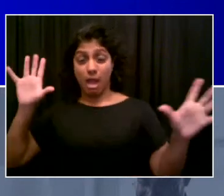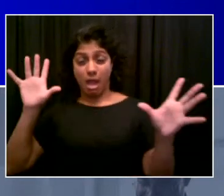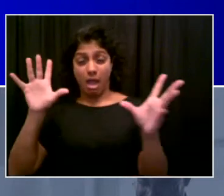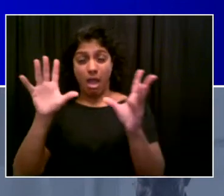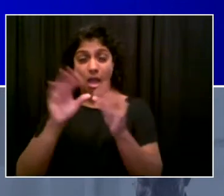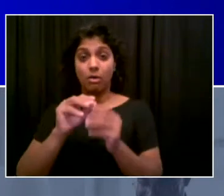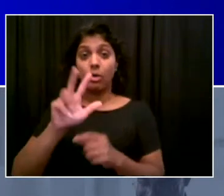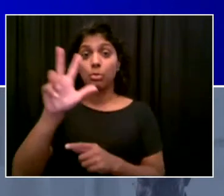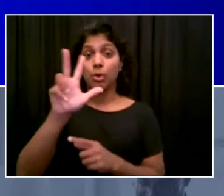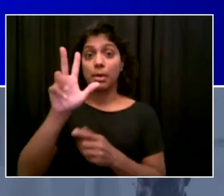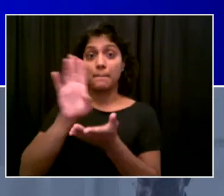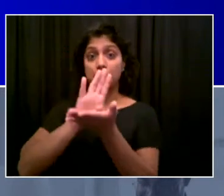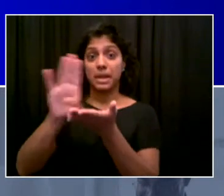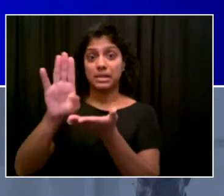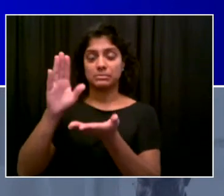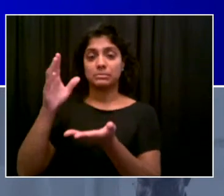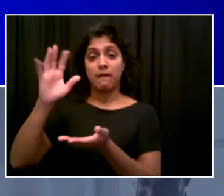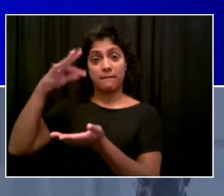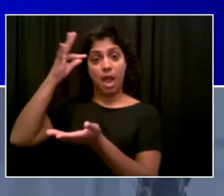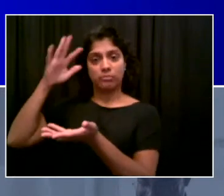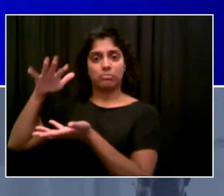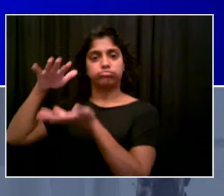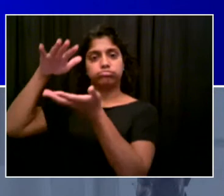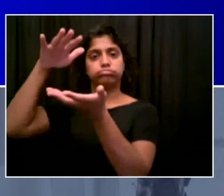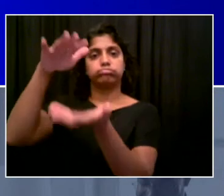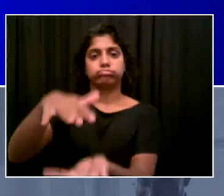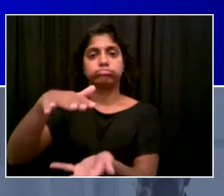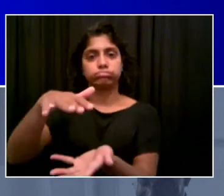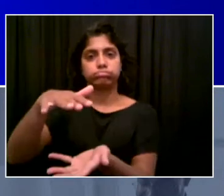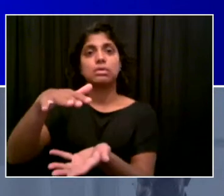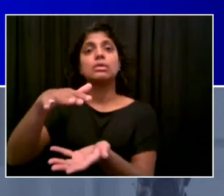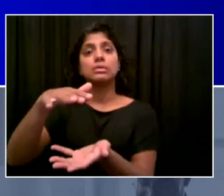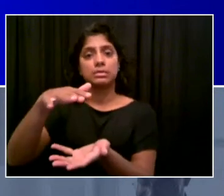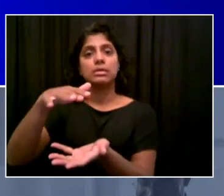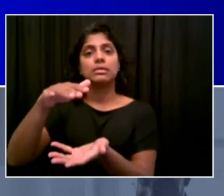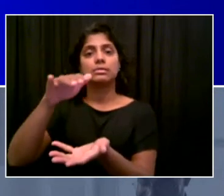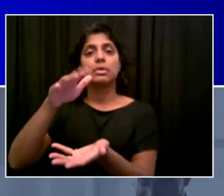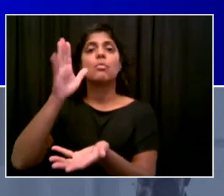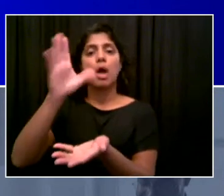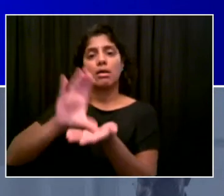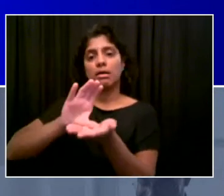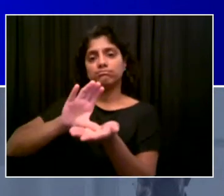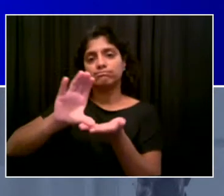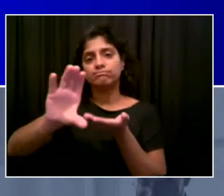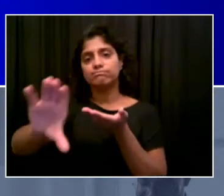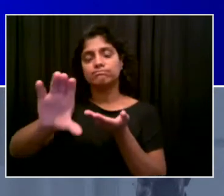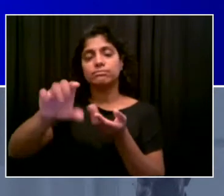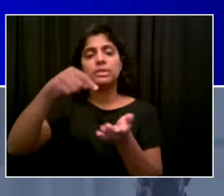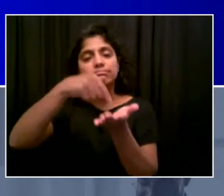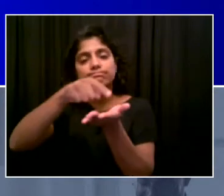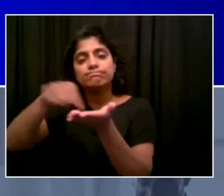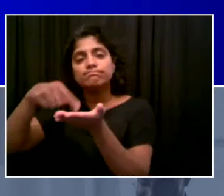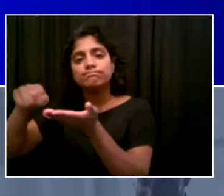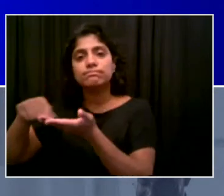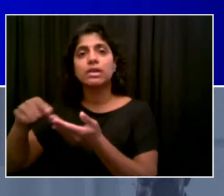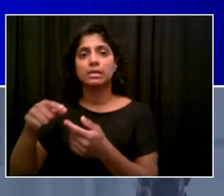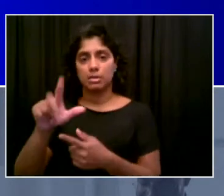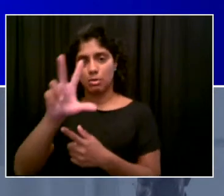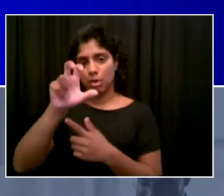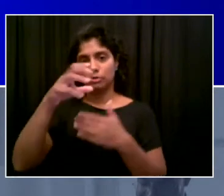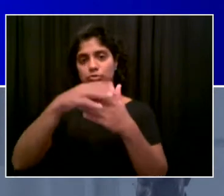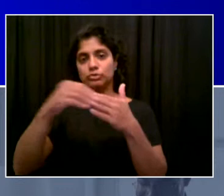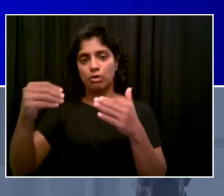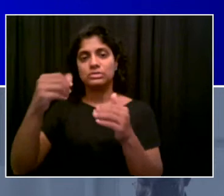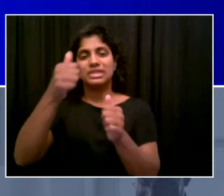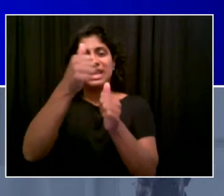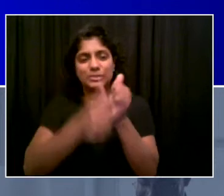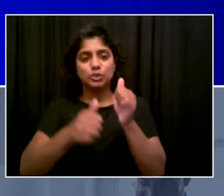NEW YORK CITY IF